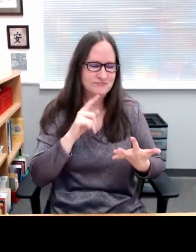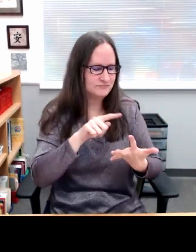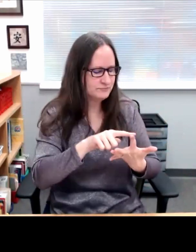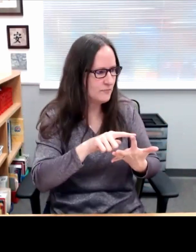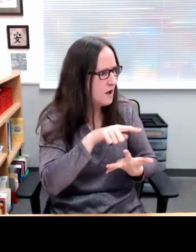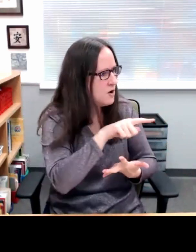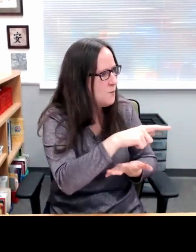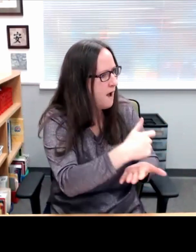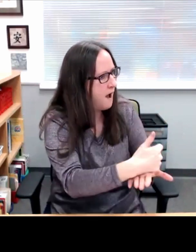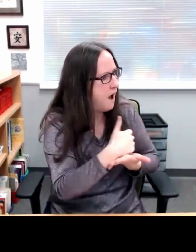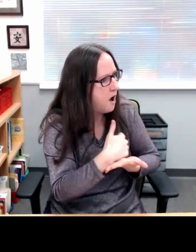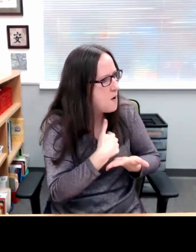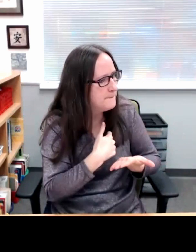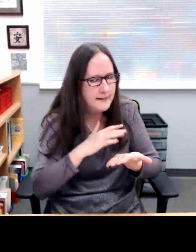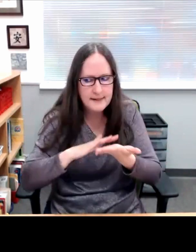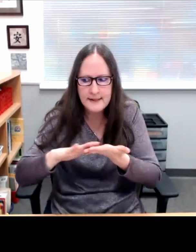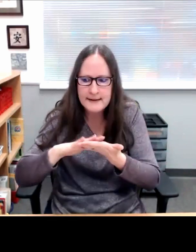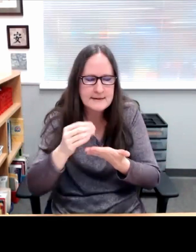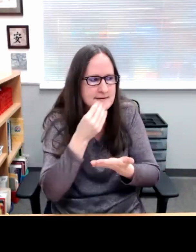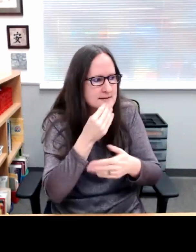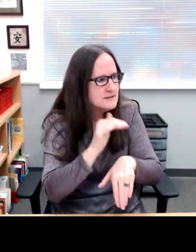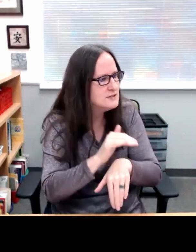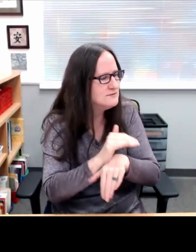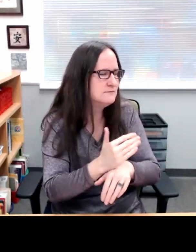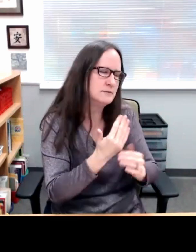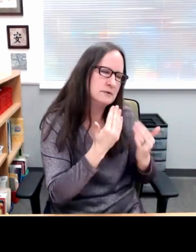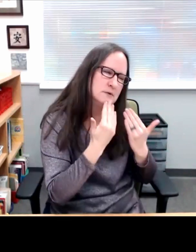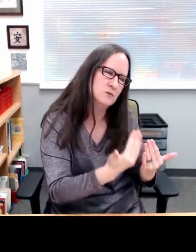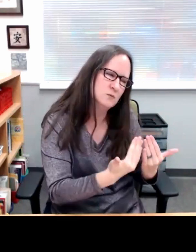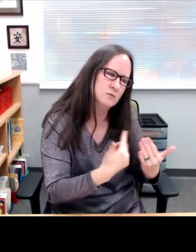proud of you for this that happened. And on my second finger, I'll point and I'll say,